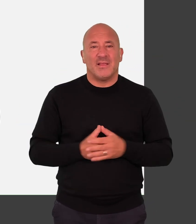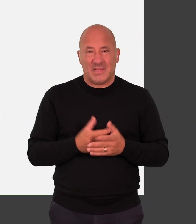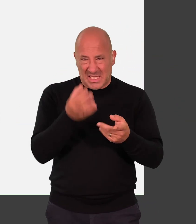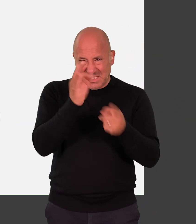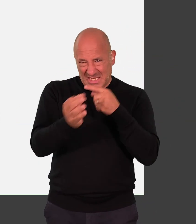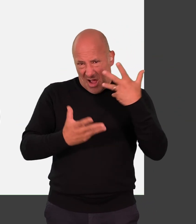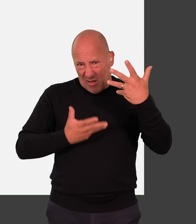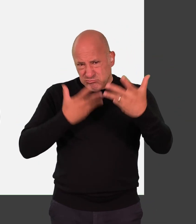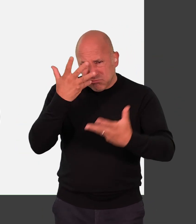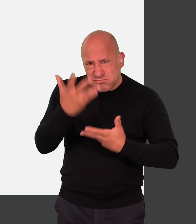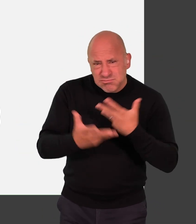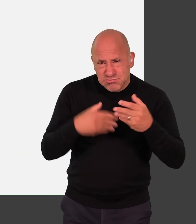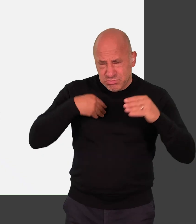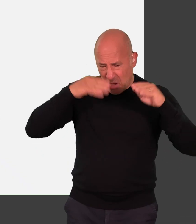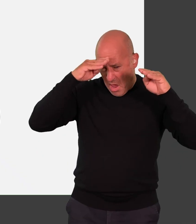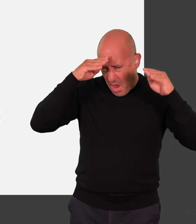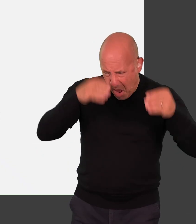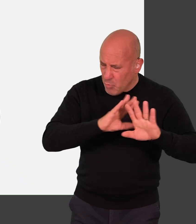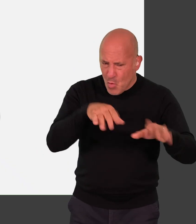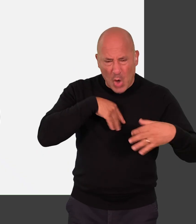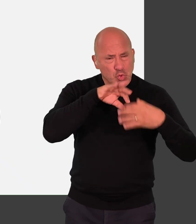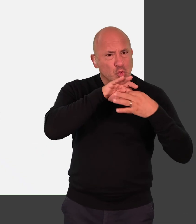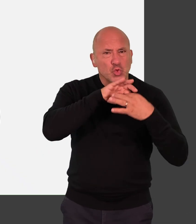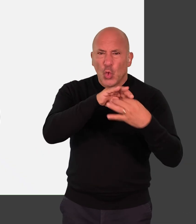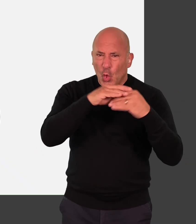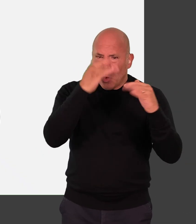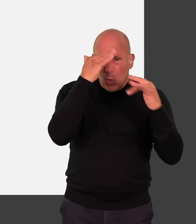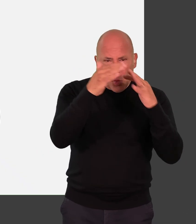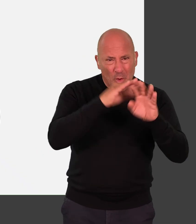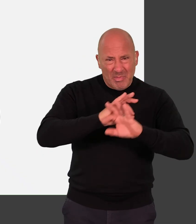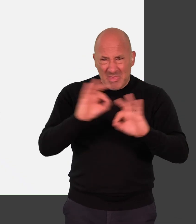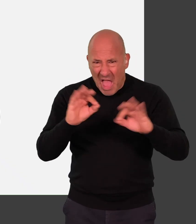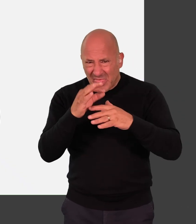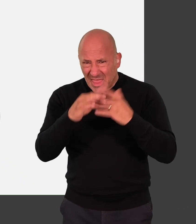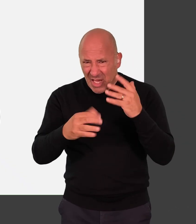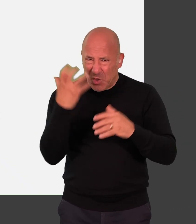Describing in detail what’s being focused on highlights not in tune elements